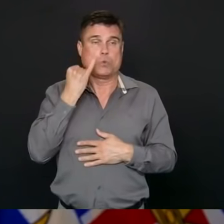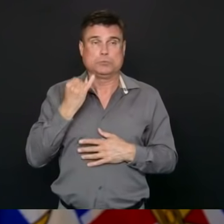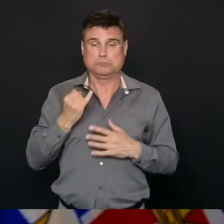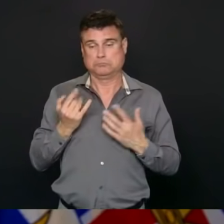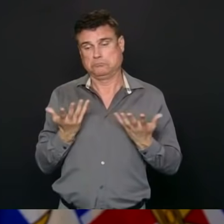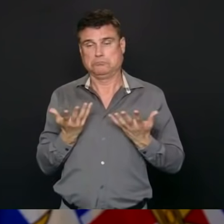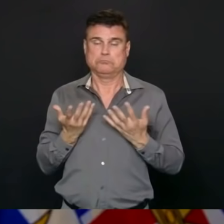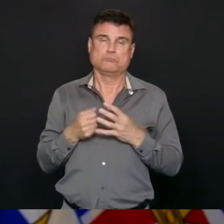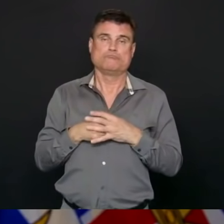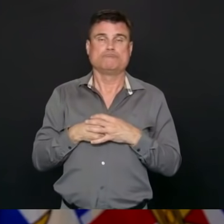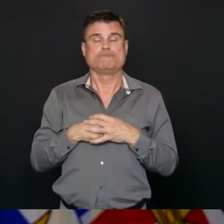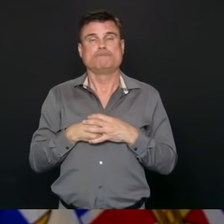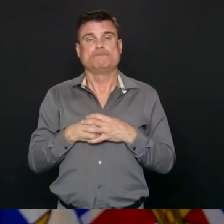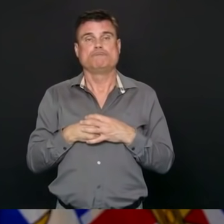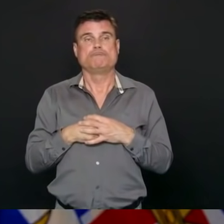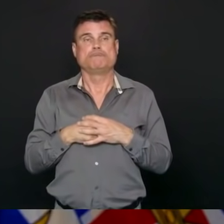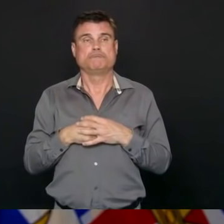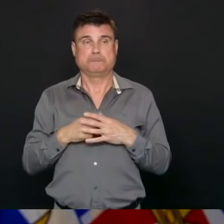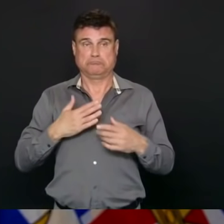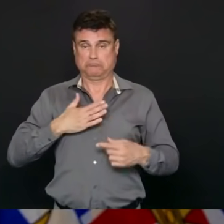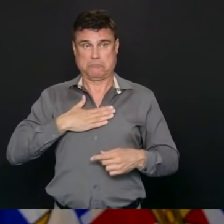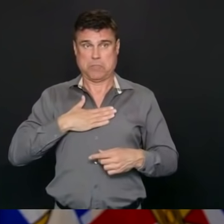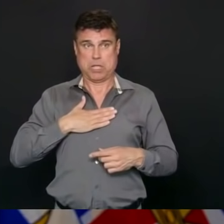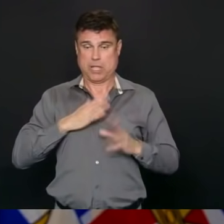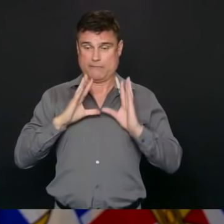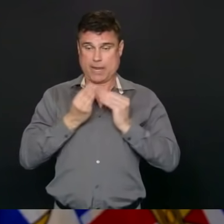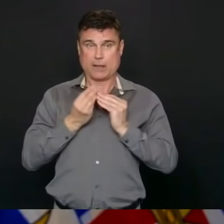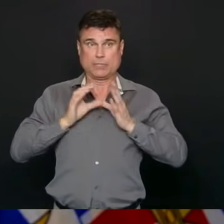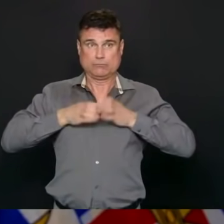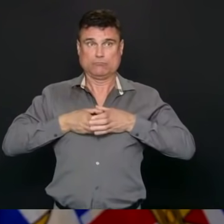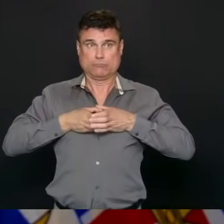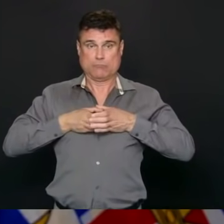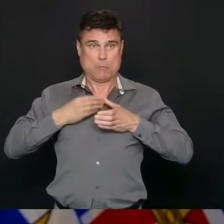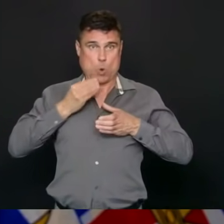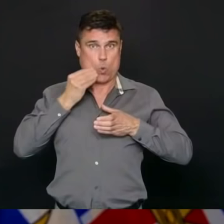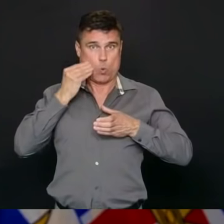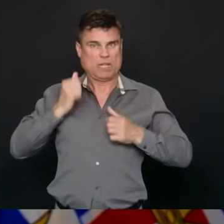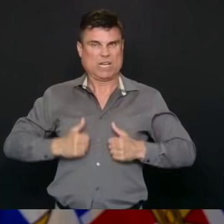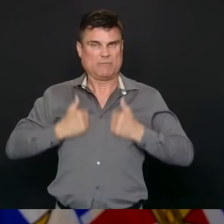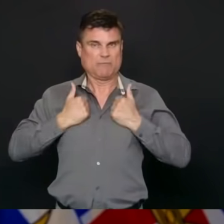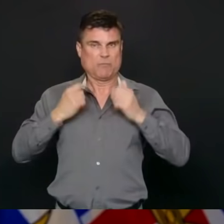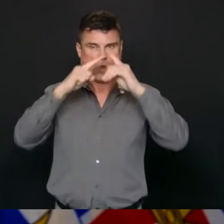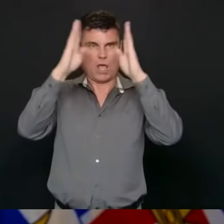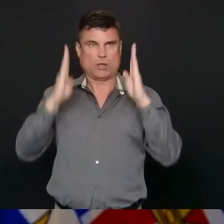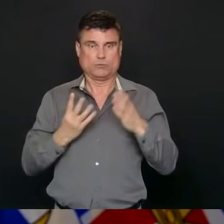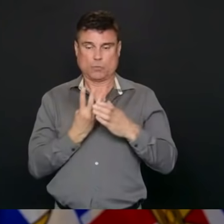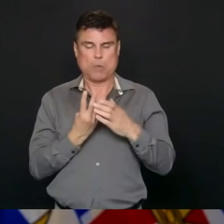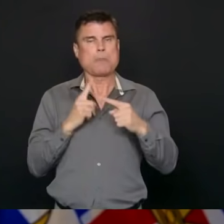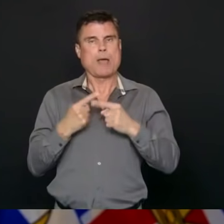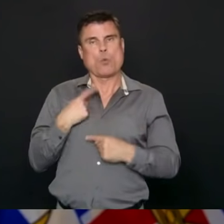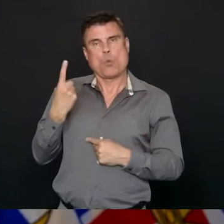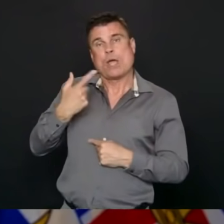an elder living with me, I want to be more cautious about what I'm doing.